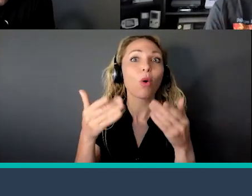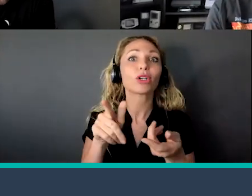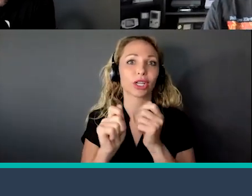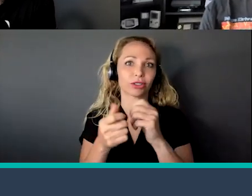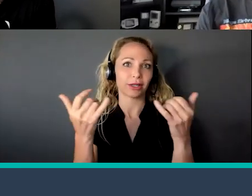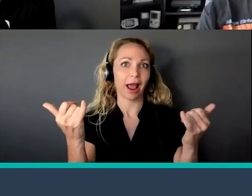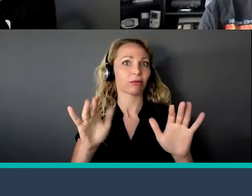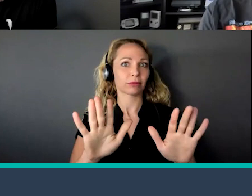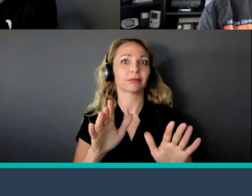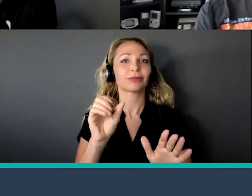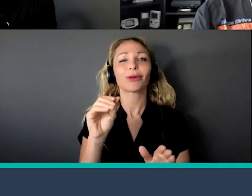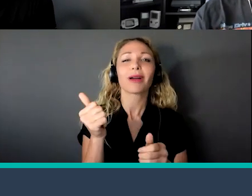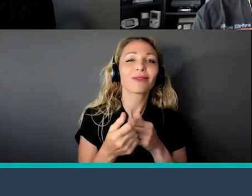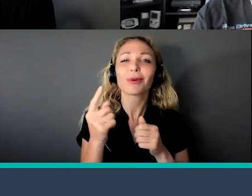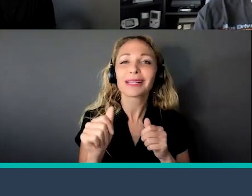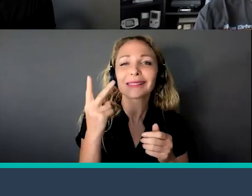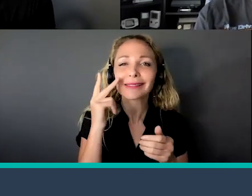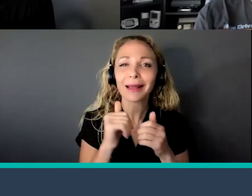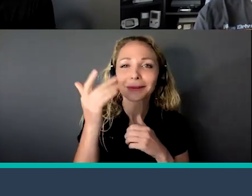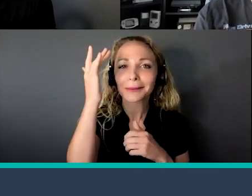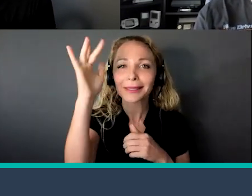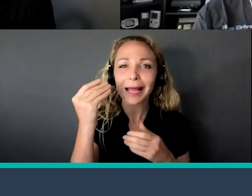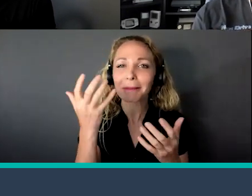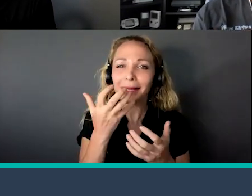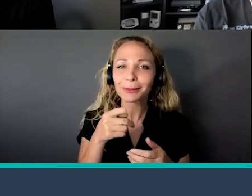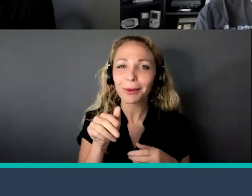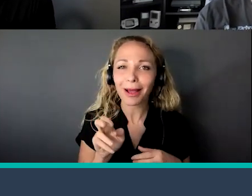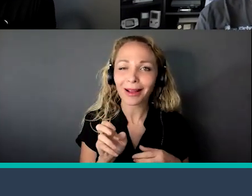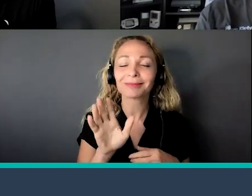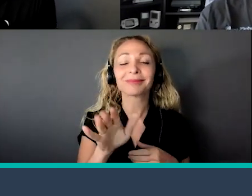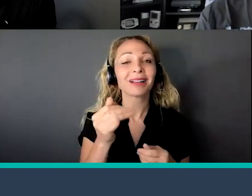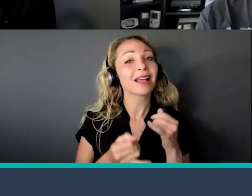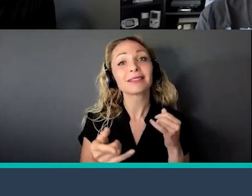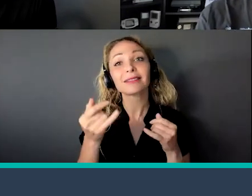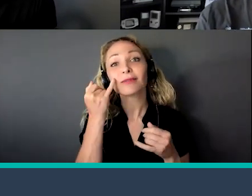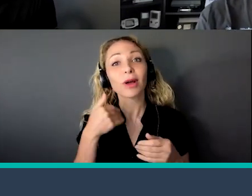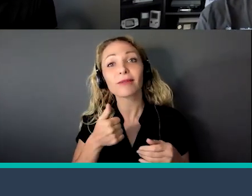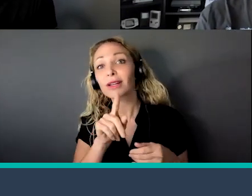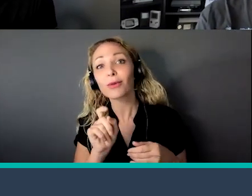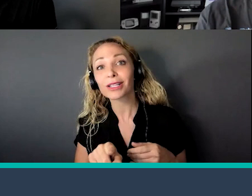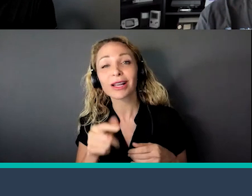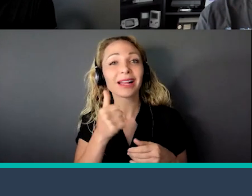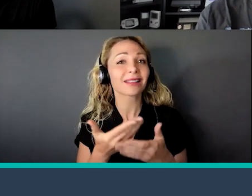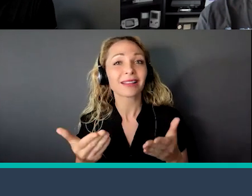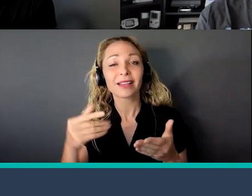AND LASTLY IF YOU HAVE QUESTIONS ON THAT, ANYTHING Q & A RELATED ADD THEM TO THE PANEL SO WE DON'T LOSE THEM.